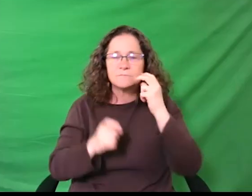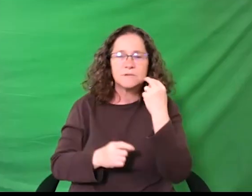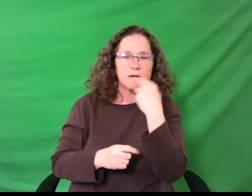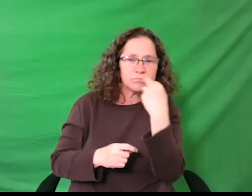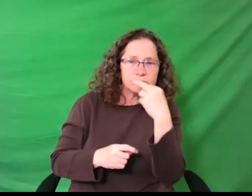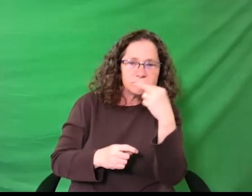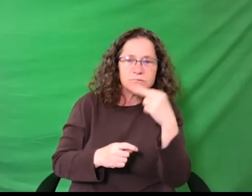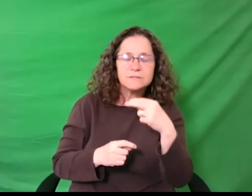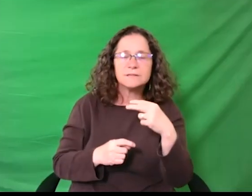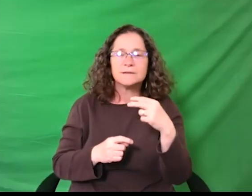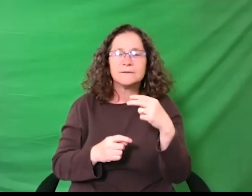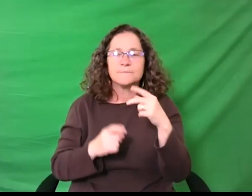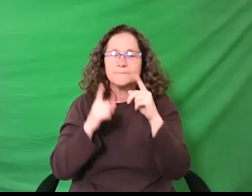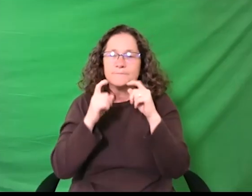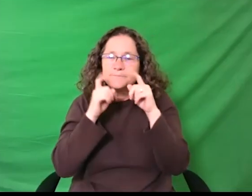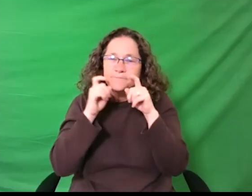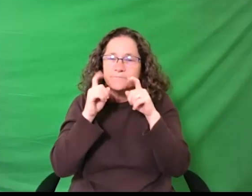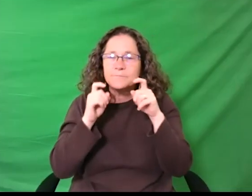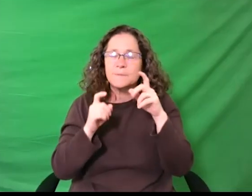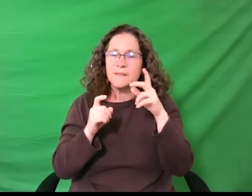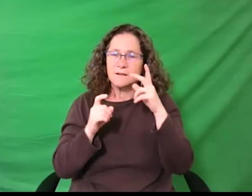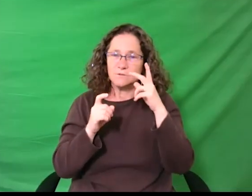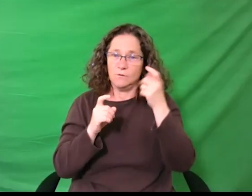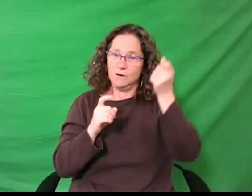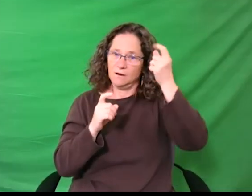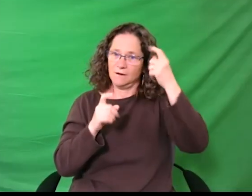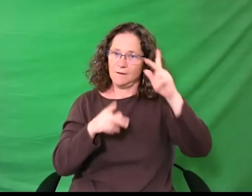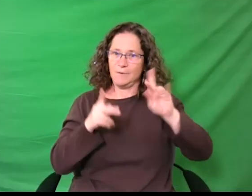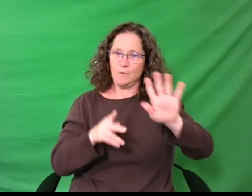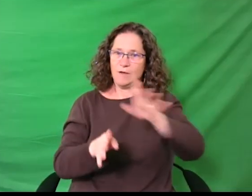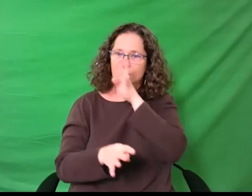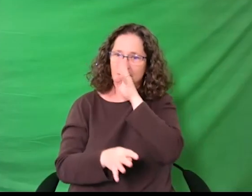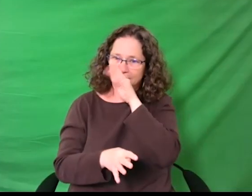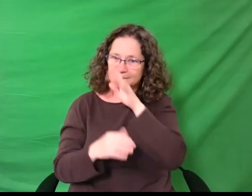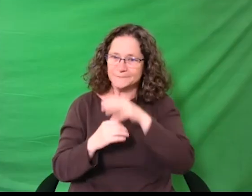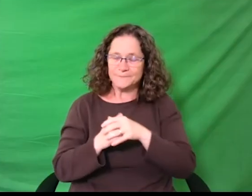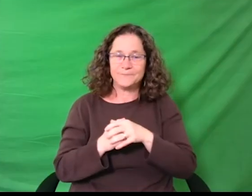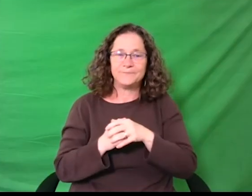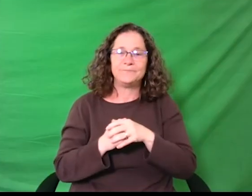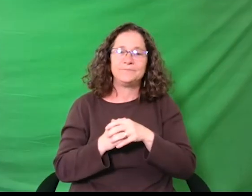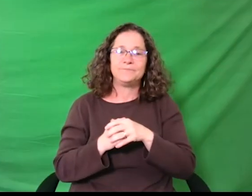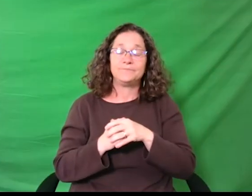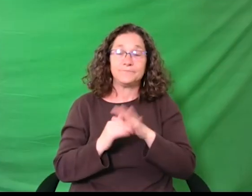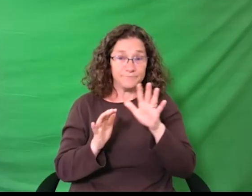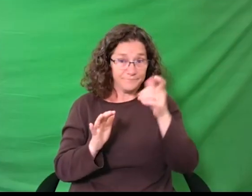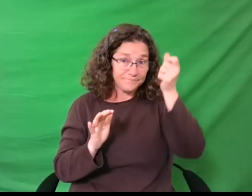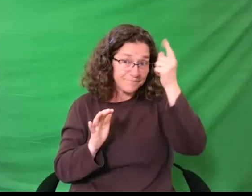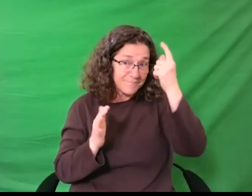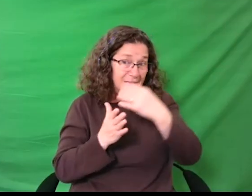what's seen on the lips, to understand what people are saying. And some students need more access